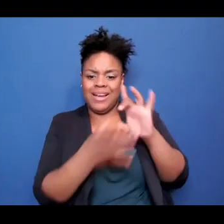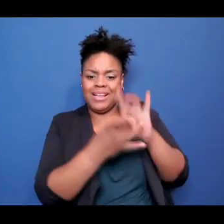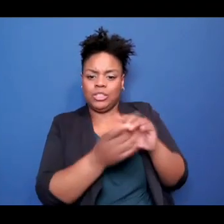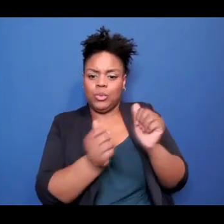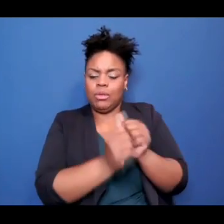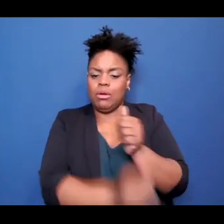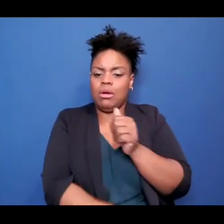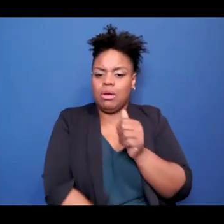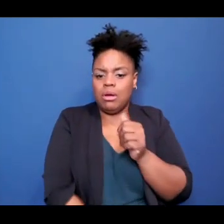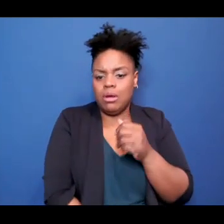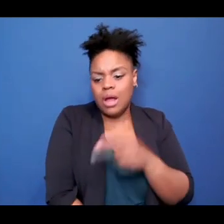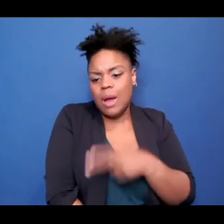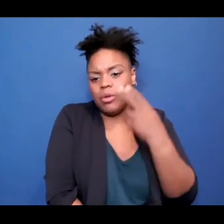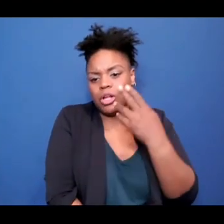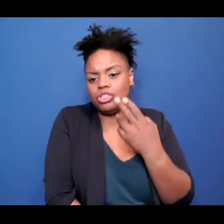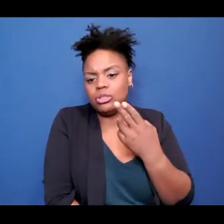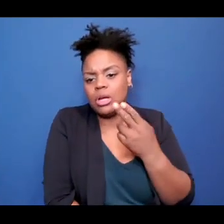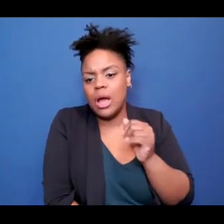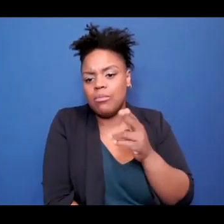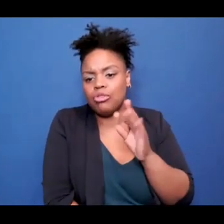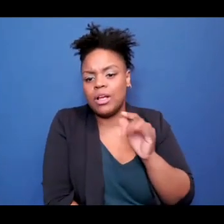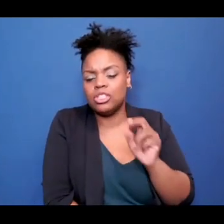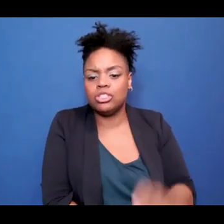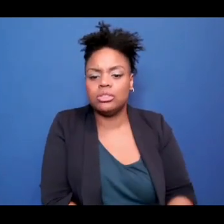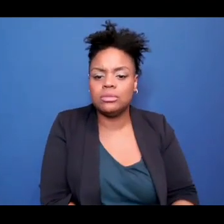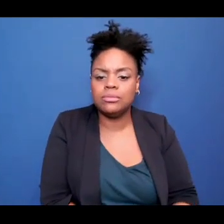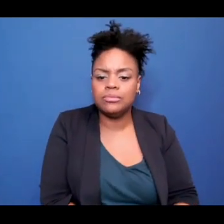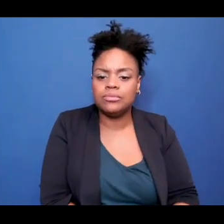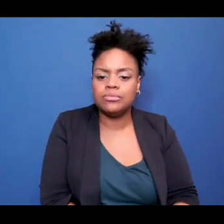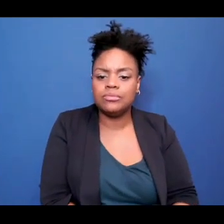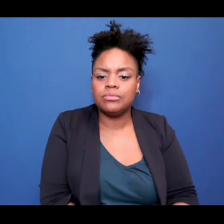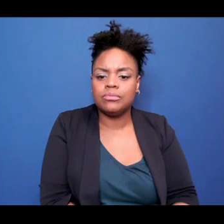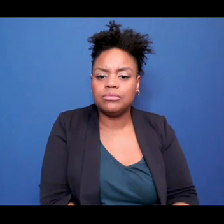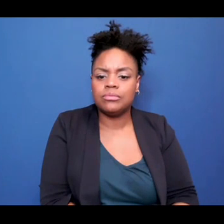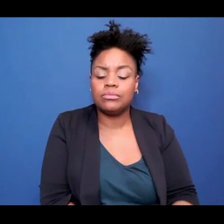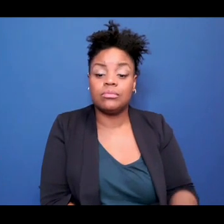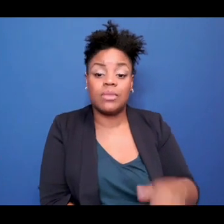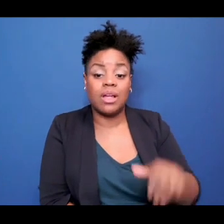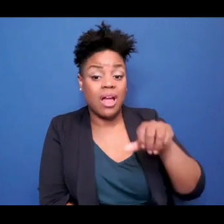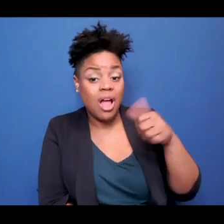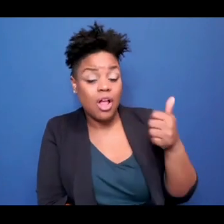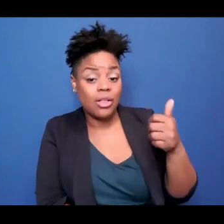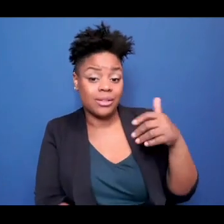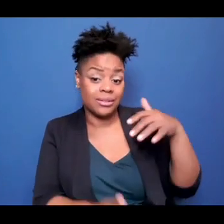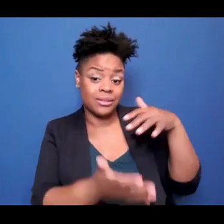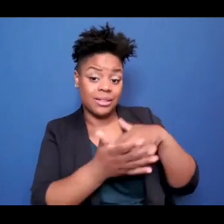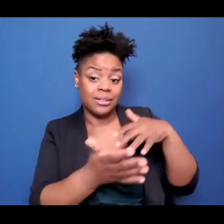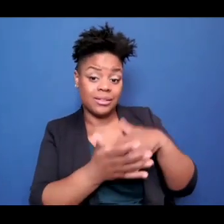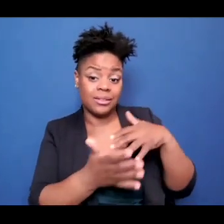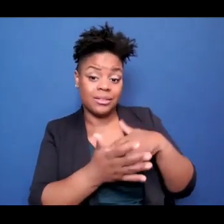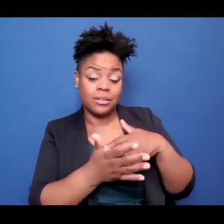ADVERSITY, AGAIN, IS ASSOCIATED WITH HIGH BLOOD PRESSURE. THEN THERE'S ALSO THE LITERATURE ON WEATHERING, A CONSTRUCT